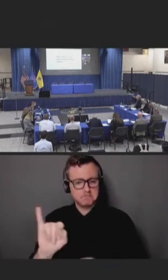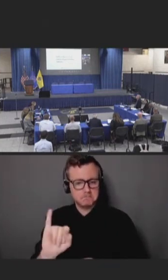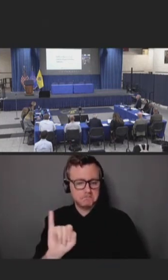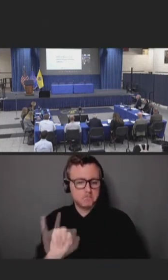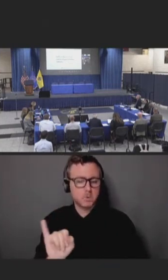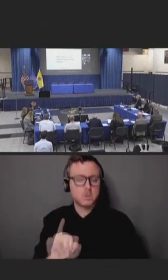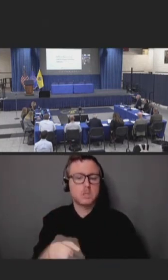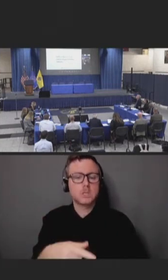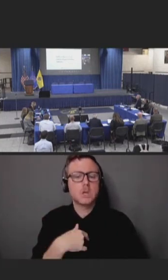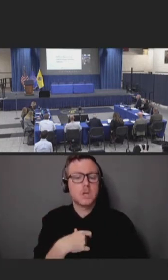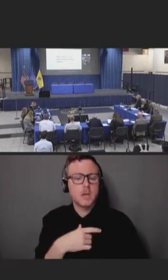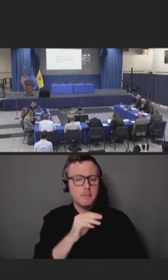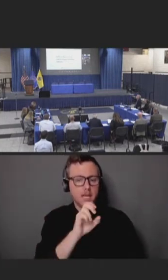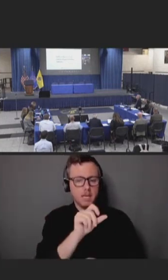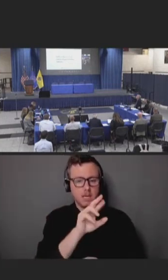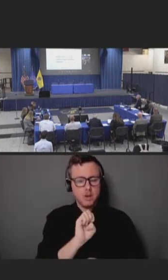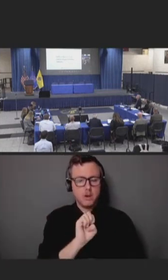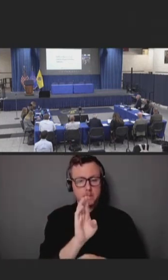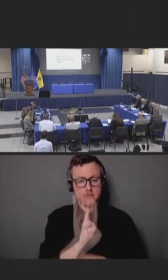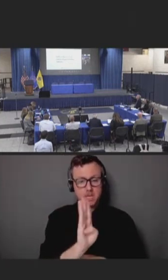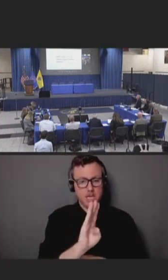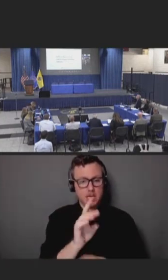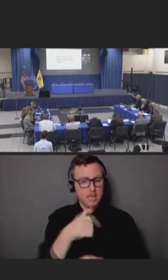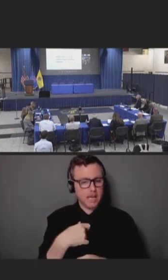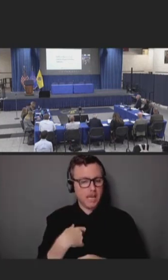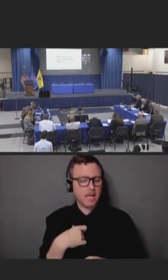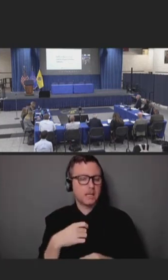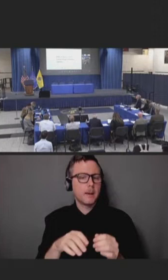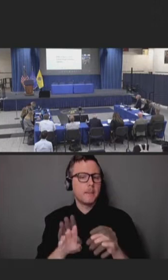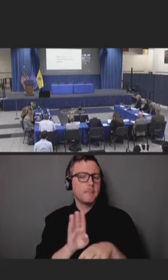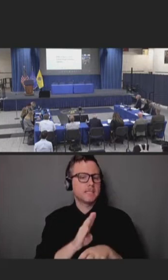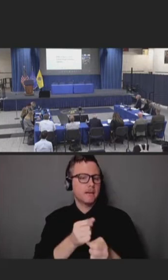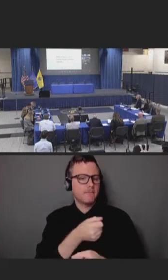generally covers commercially available vaccines except for those covered under